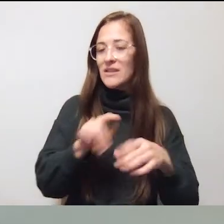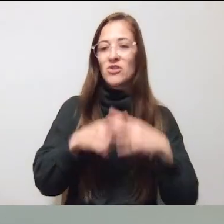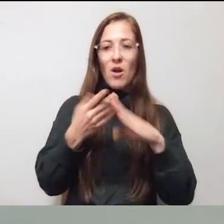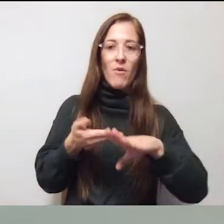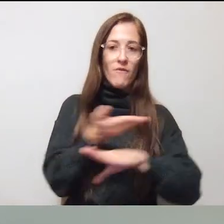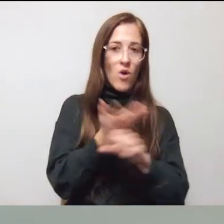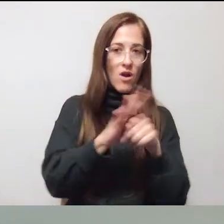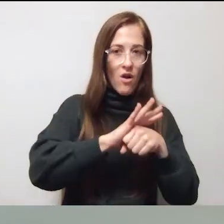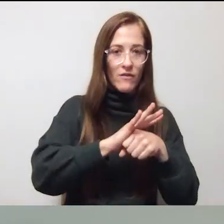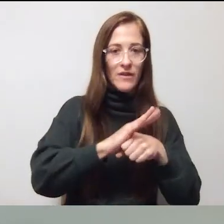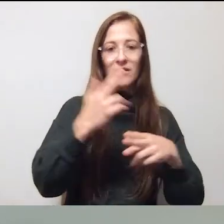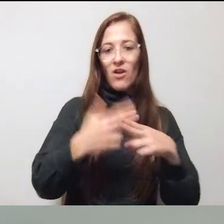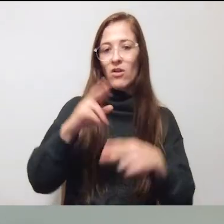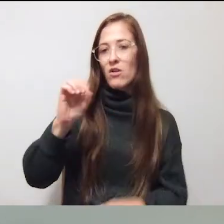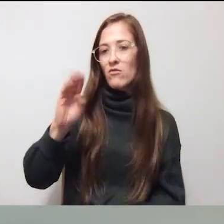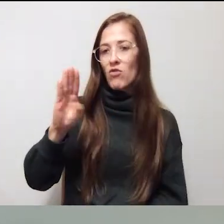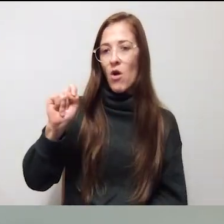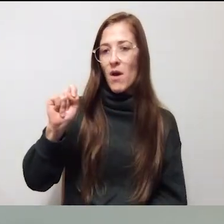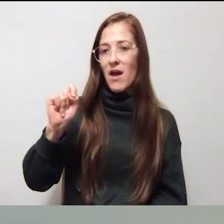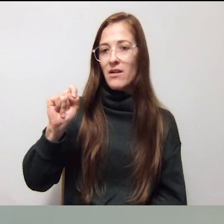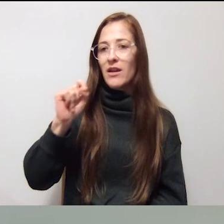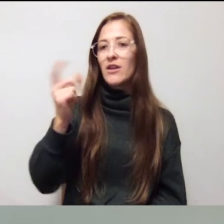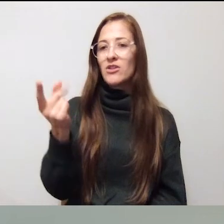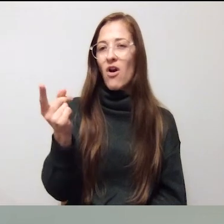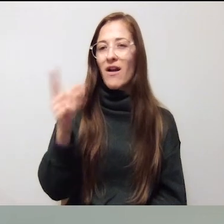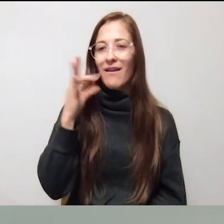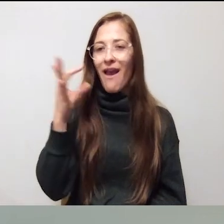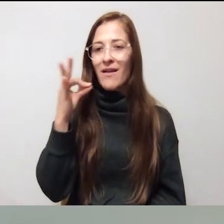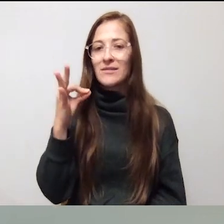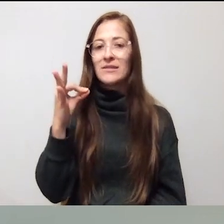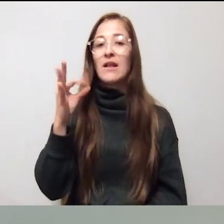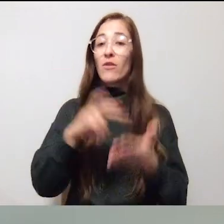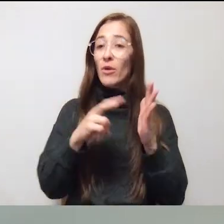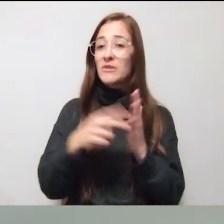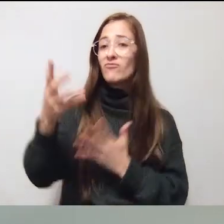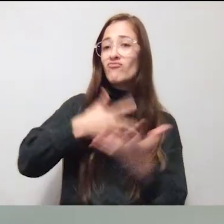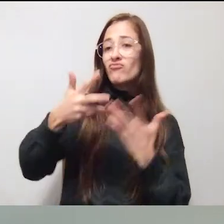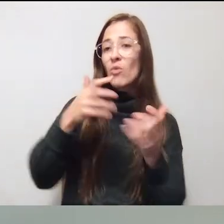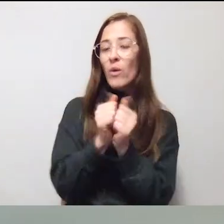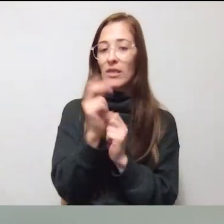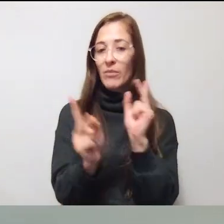they call them robot dogs and cats, but they're meant to interact with individuals. So even if you have a hearing impairment,